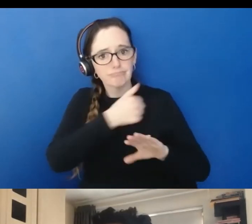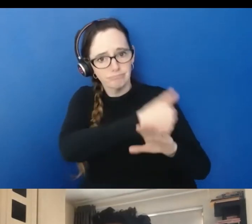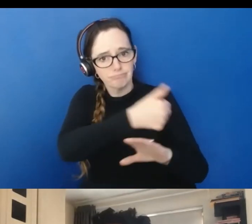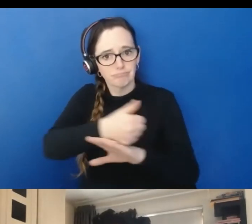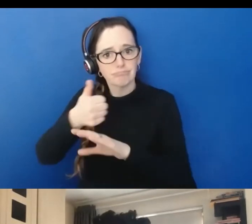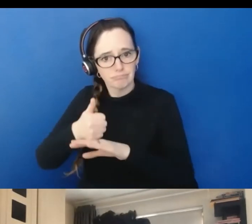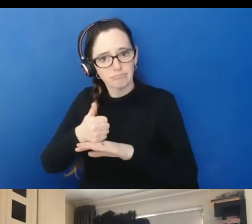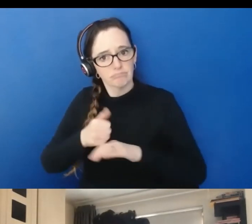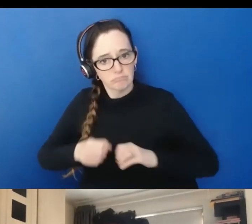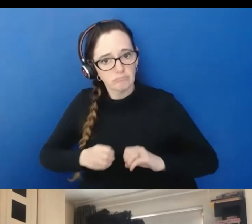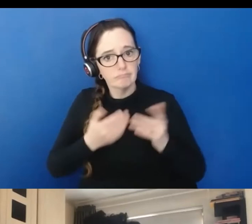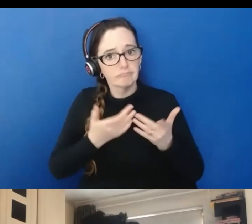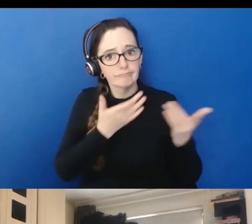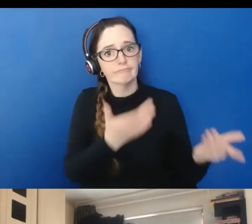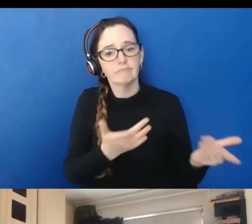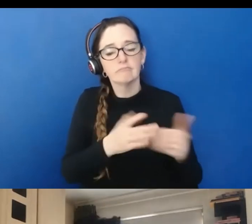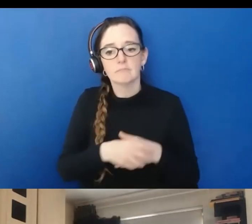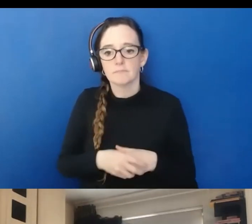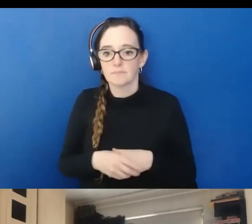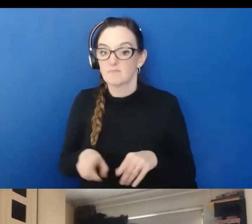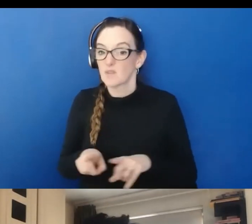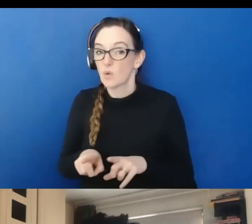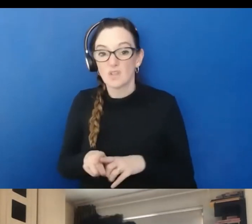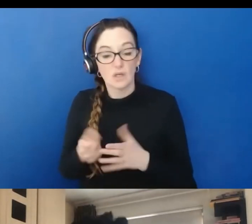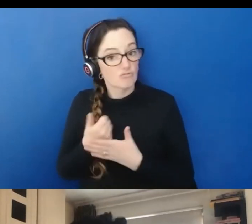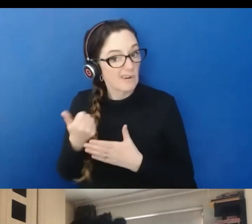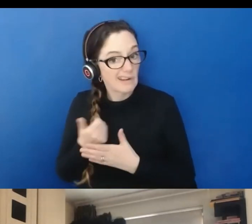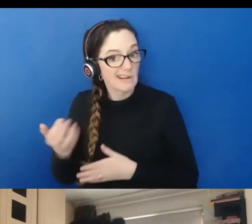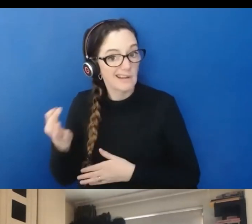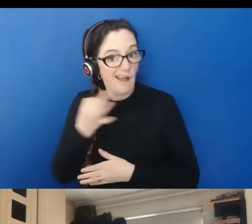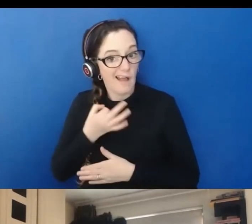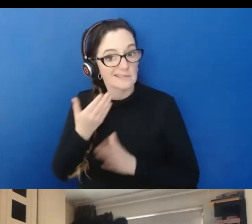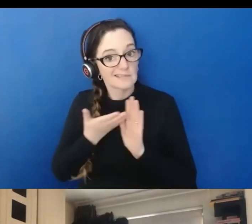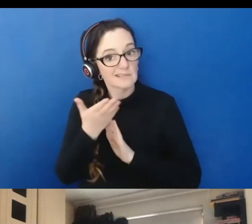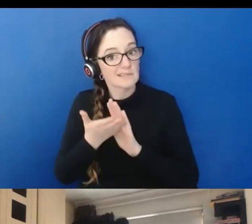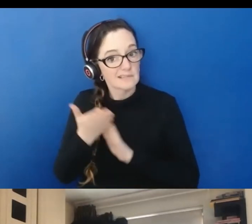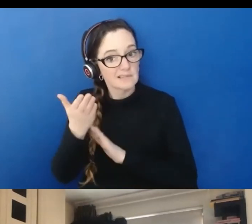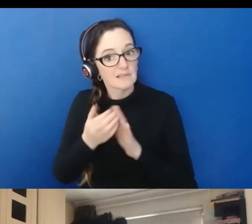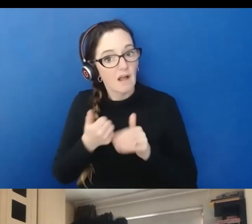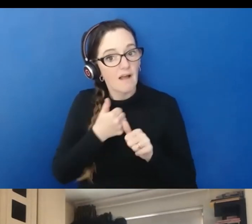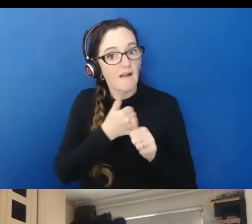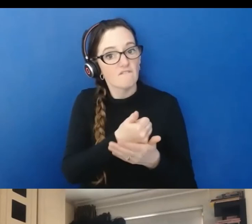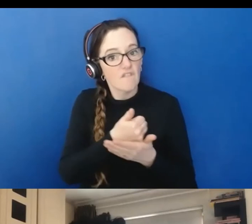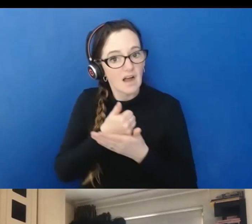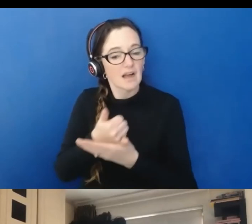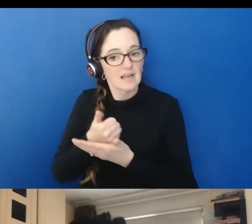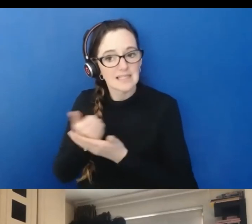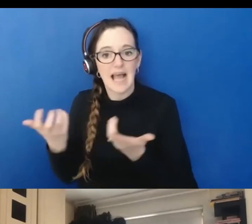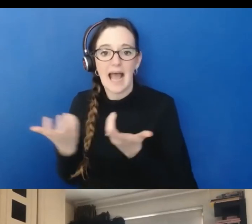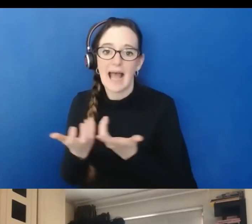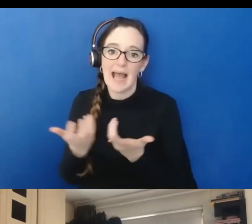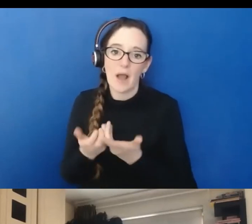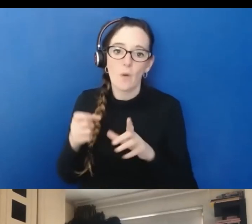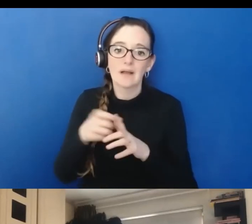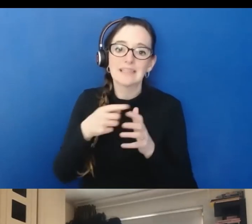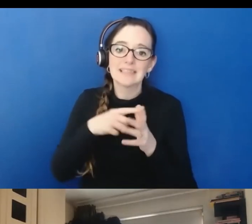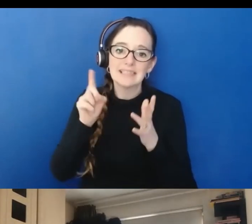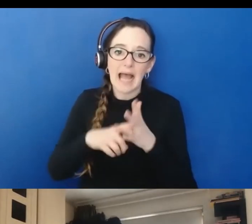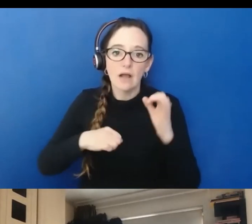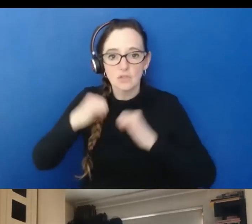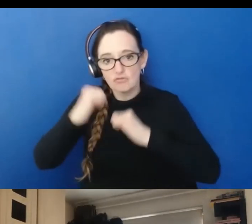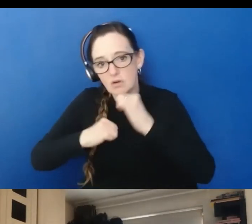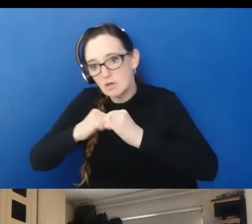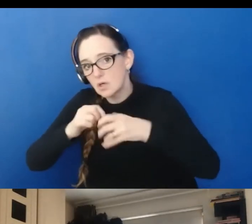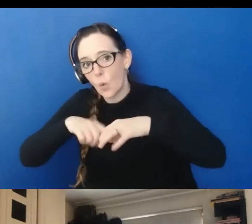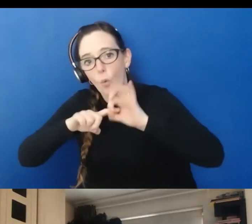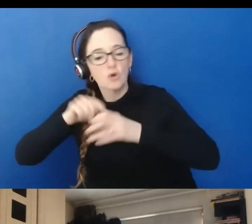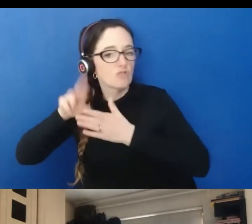into advice on how DAO structures or how quadratic voting or how do you still